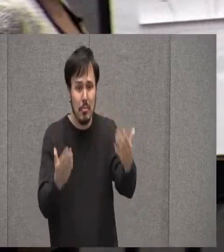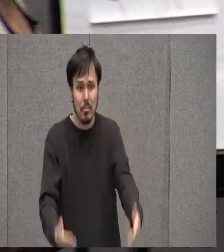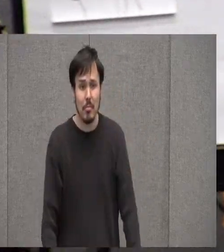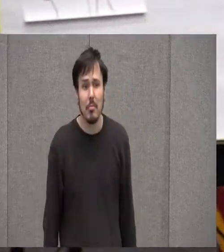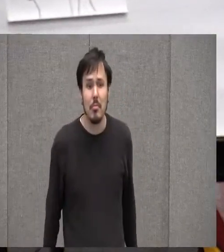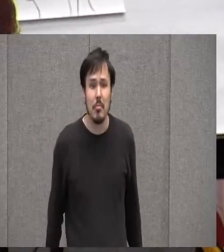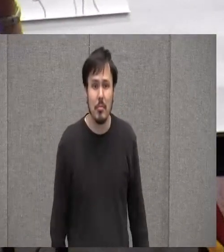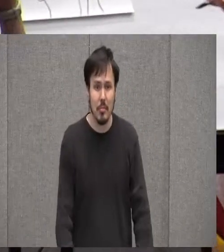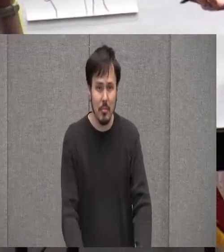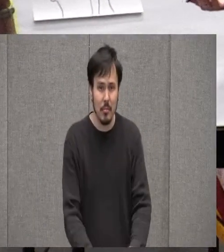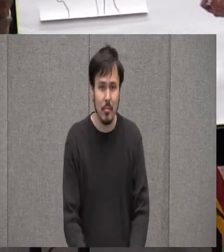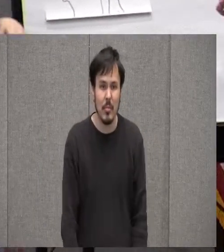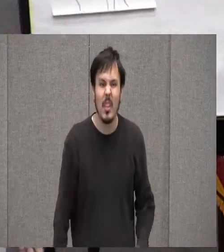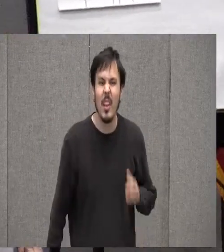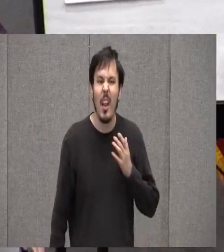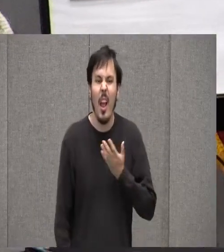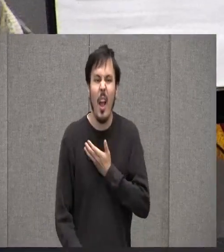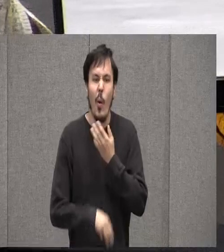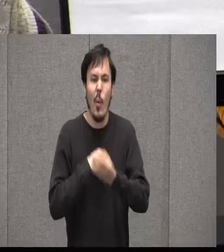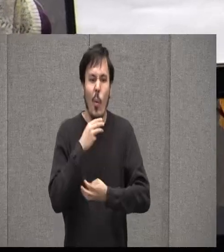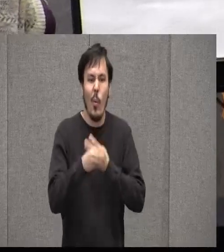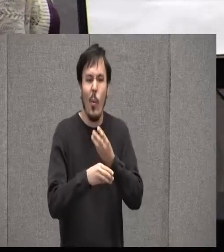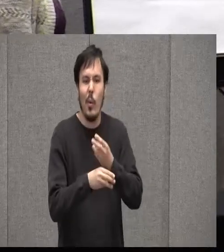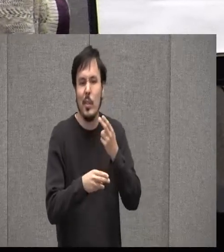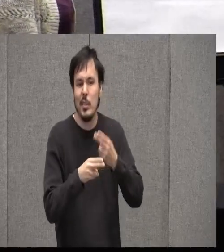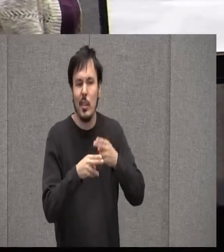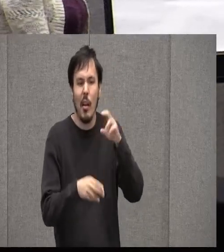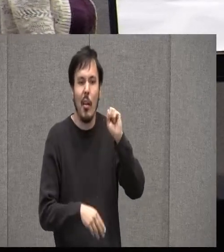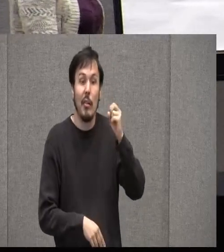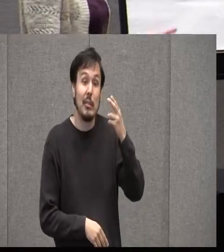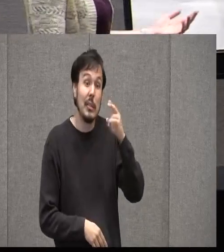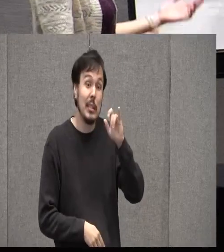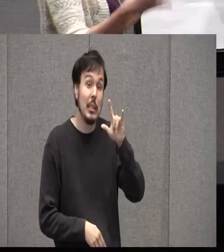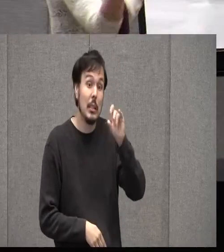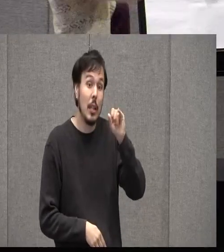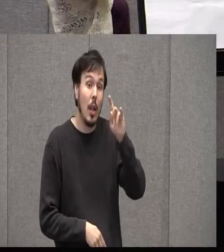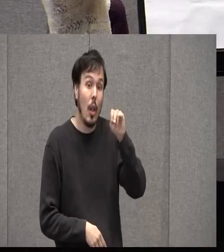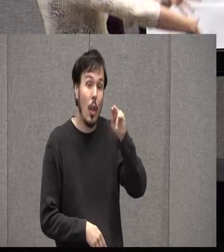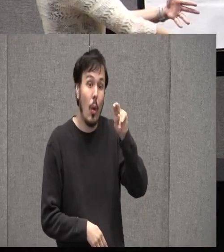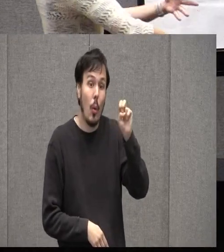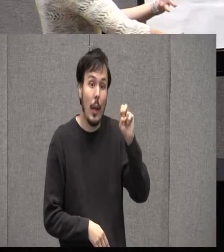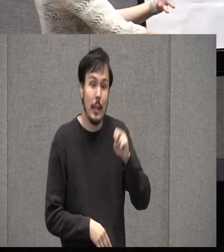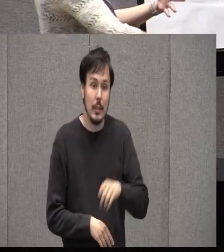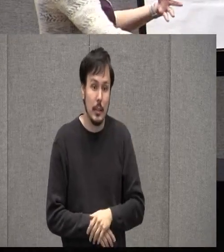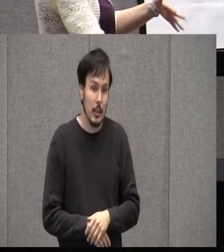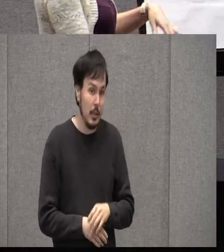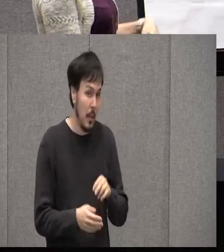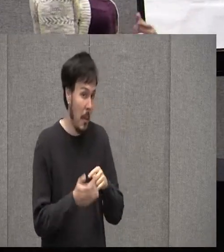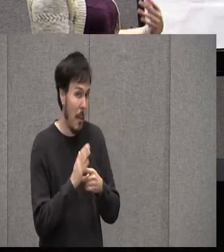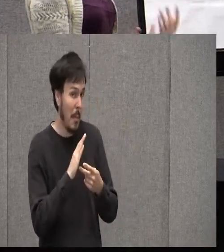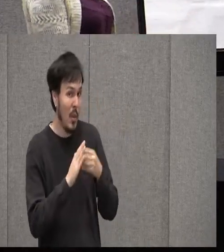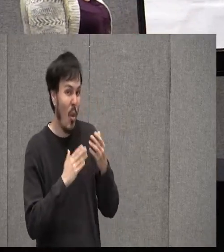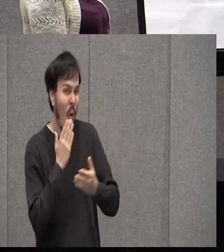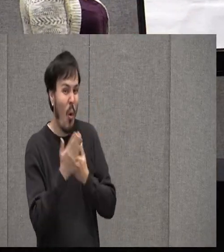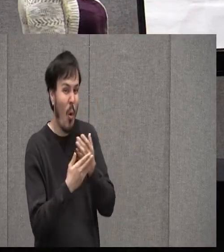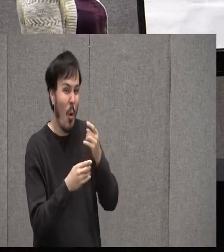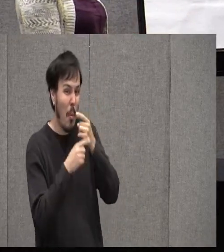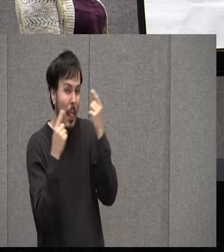So in the art world, this is kind of called a silhouette. A silhouette is when it's all black and you're just seeing the shape of an object.